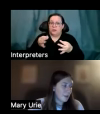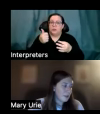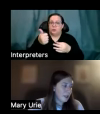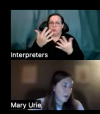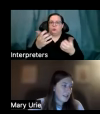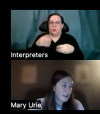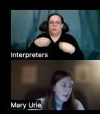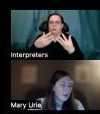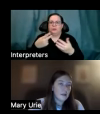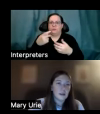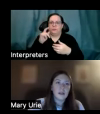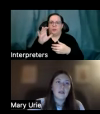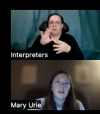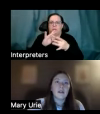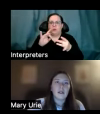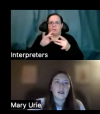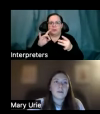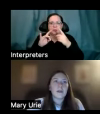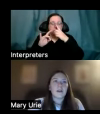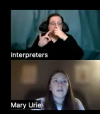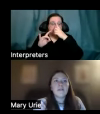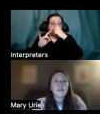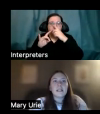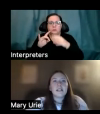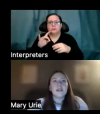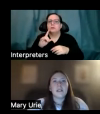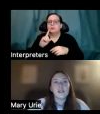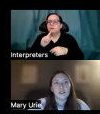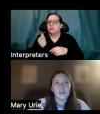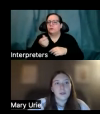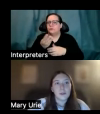public comment, there are a few things that you can do to